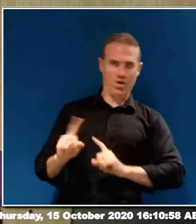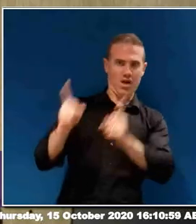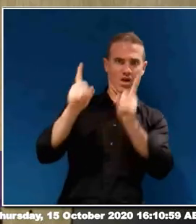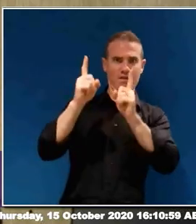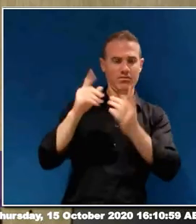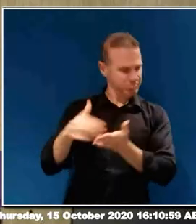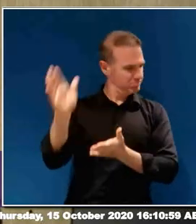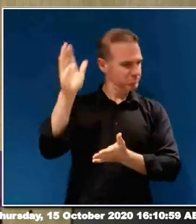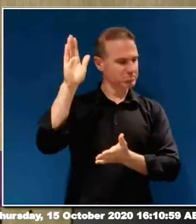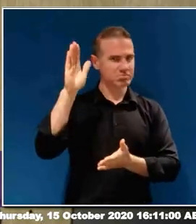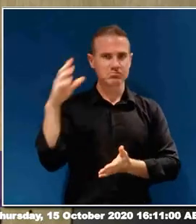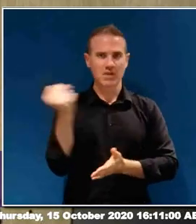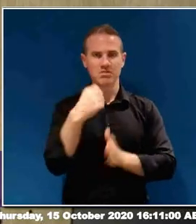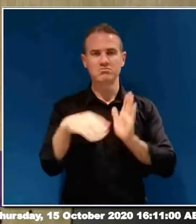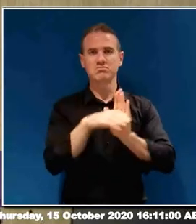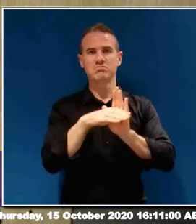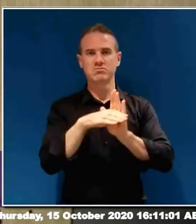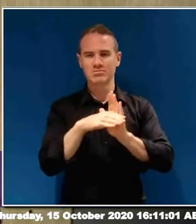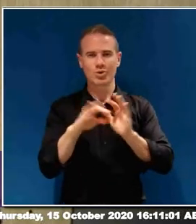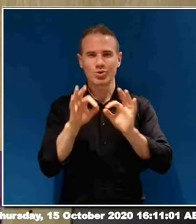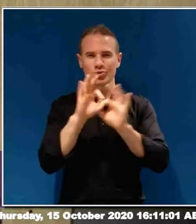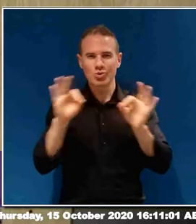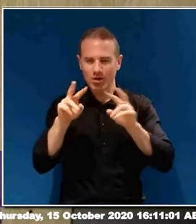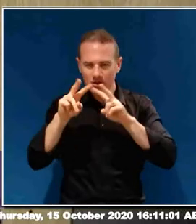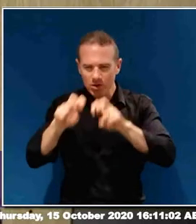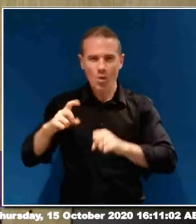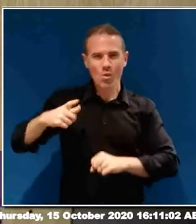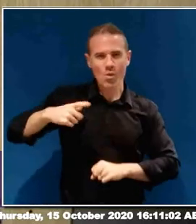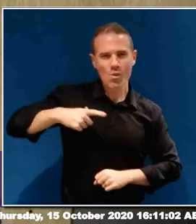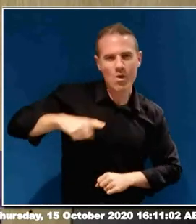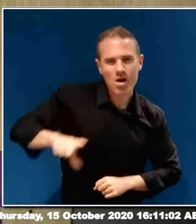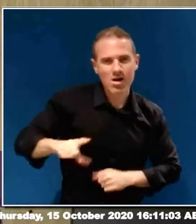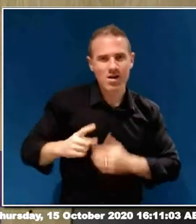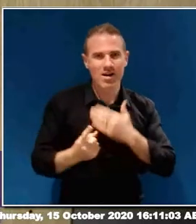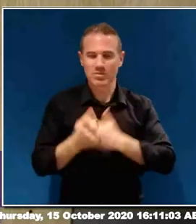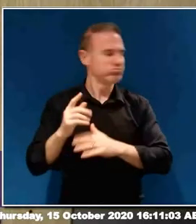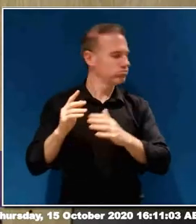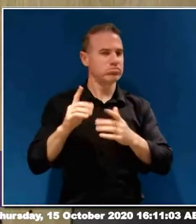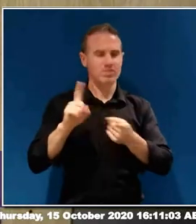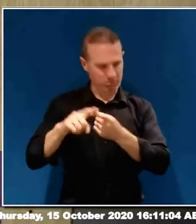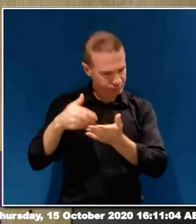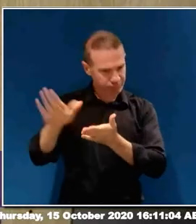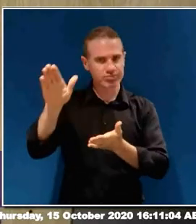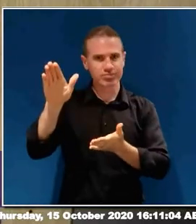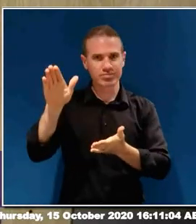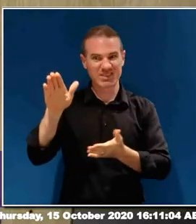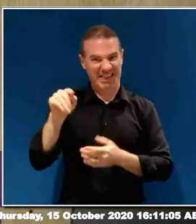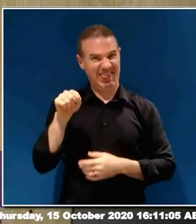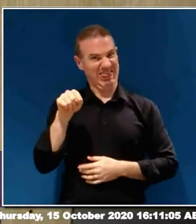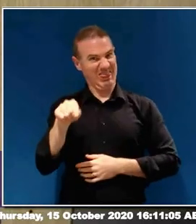So it causes enormous problems, and there are so many stories from the US